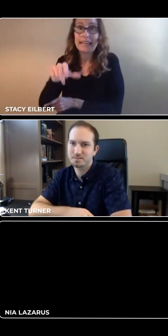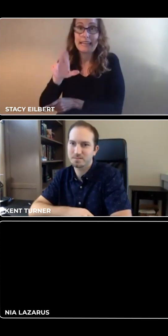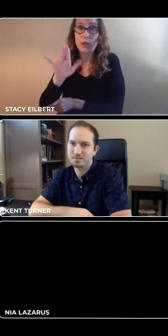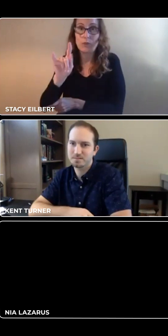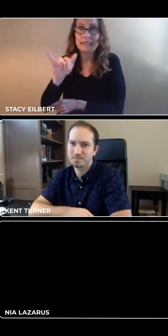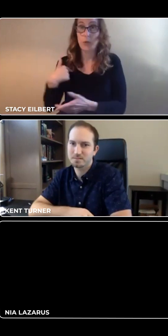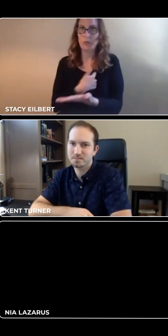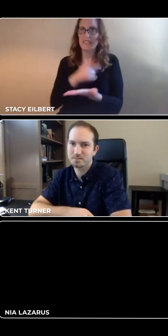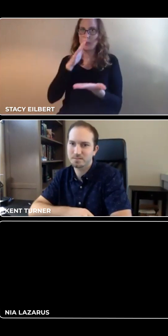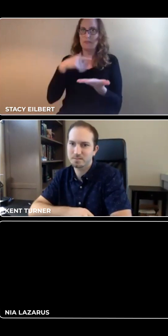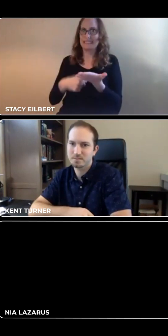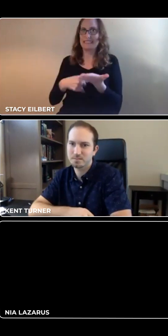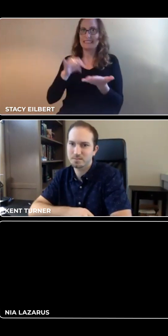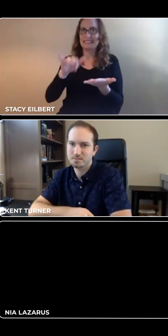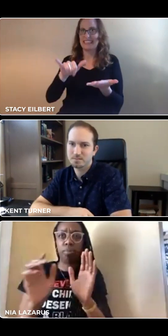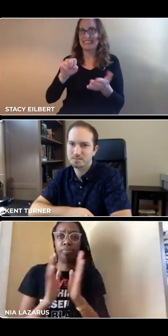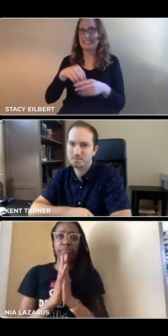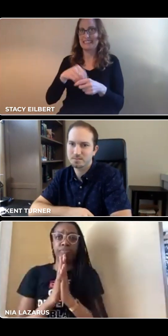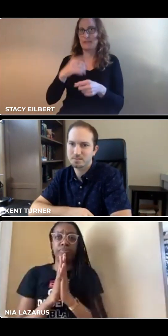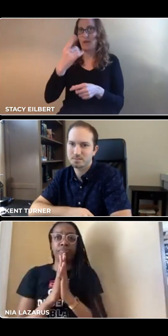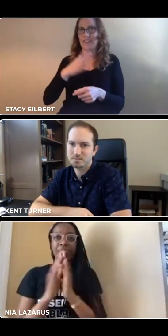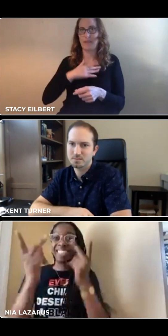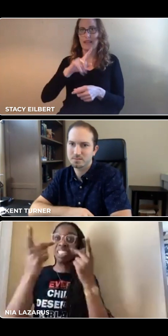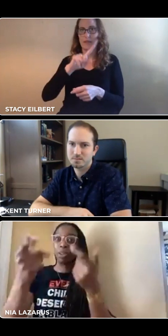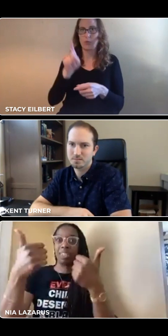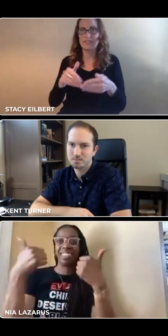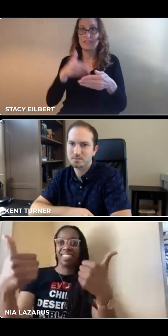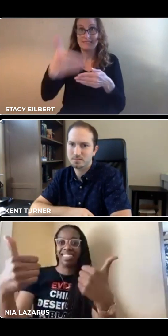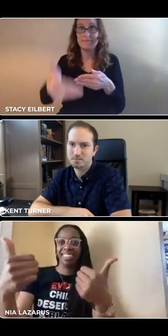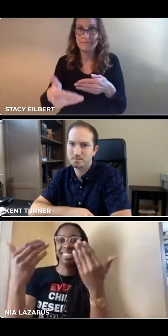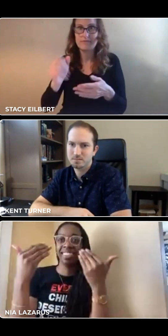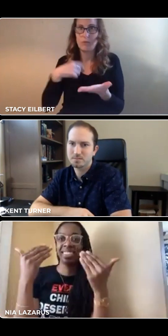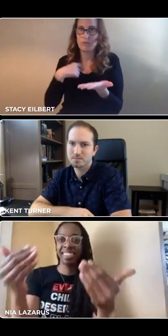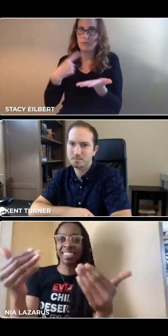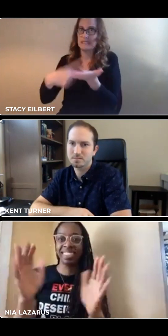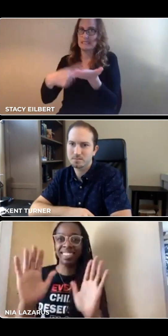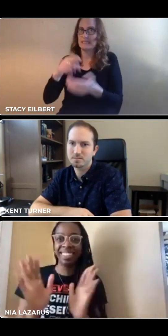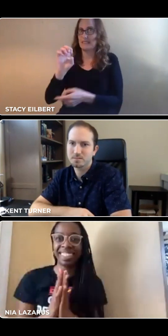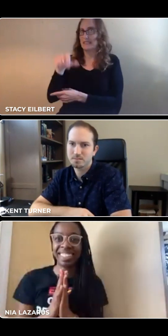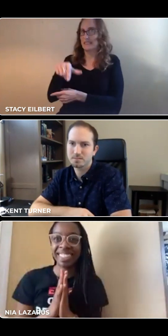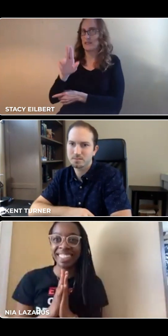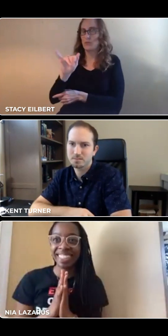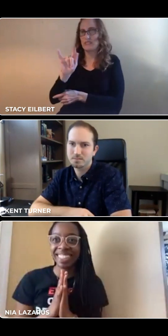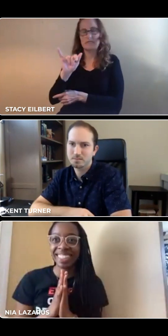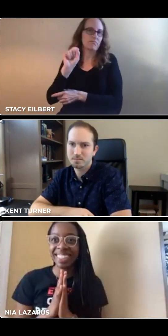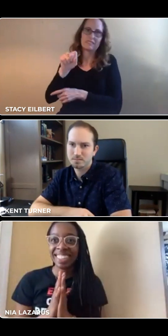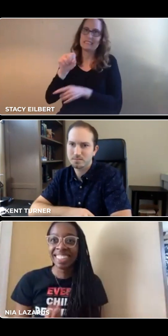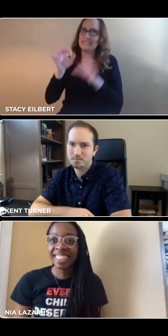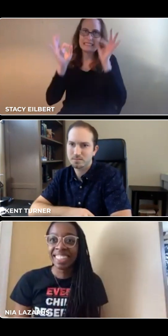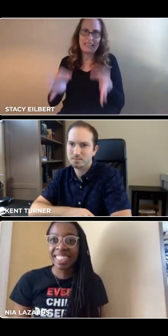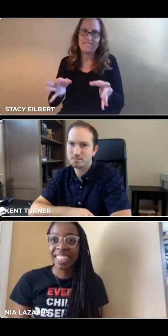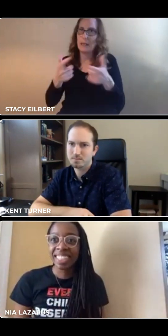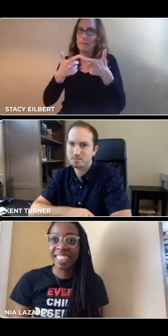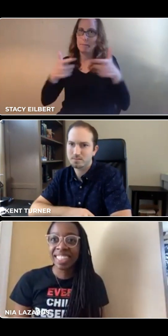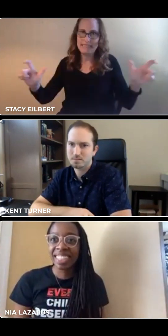So, yes, equity is important. We will be discussing that. That's part of one of my next questions! I'm back. Please continue.